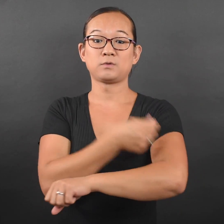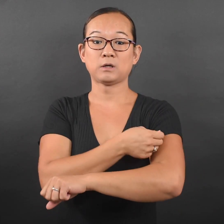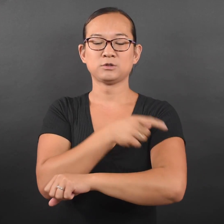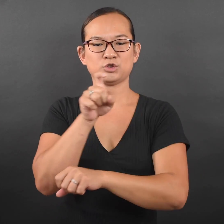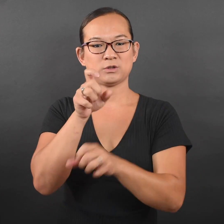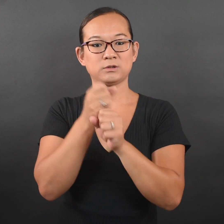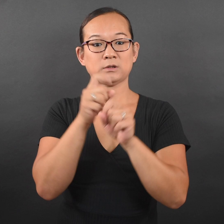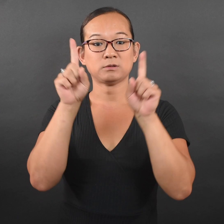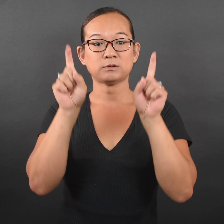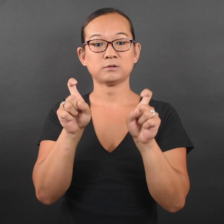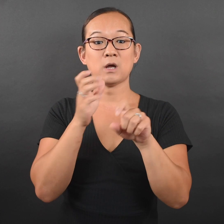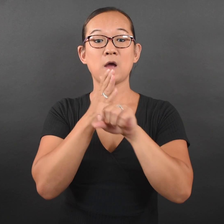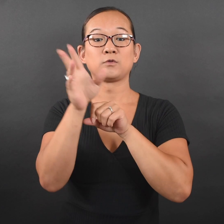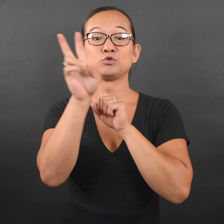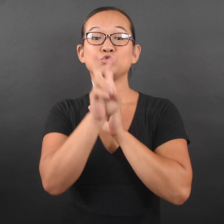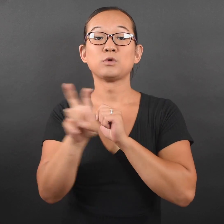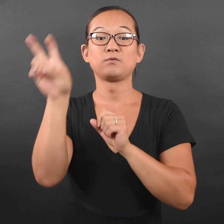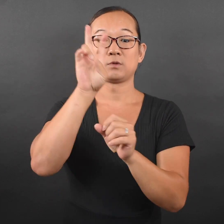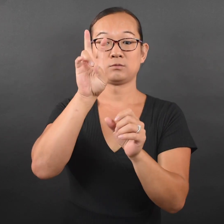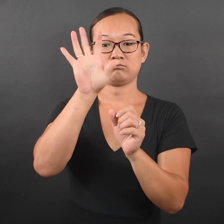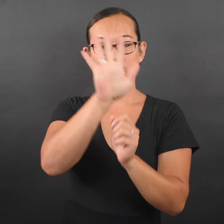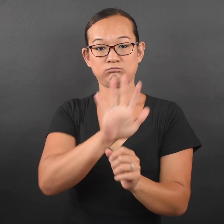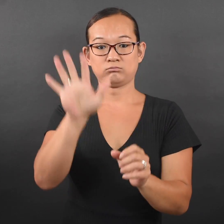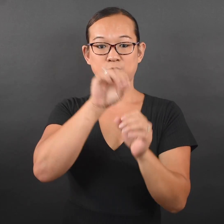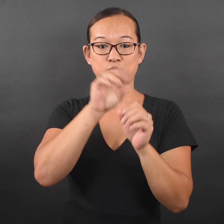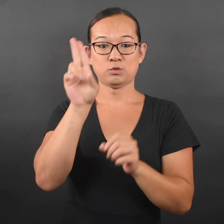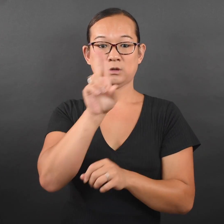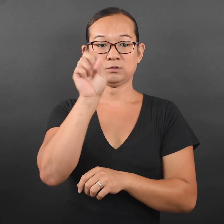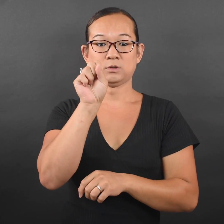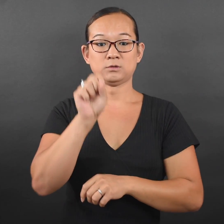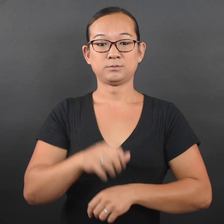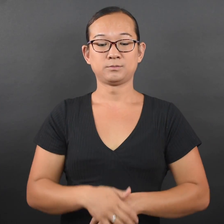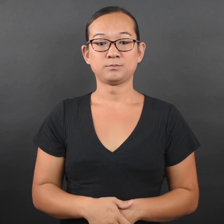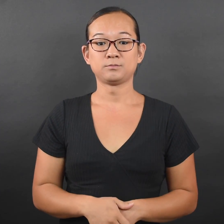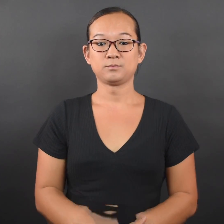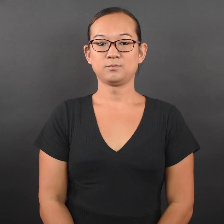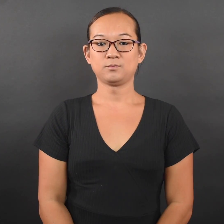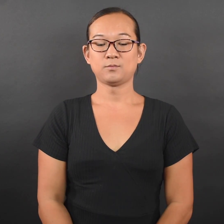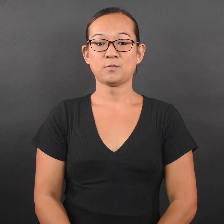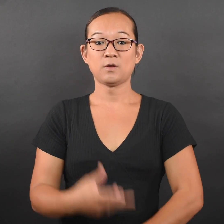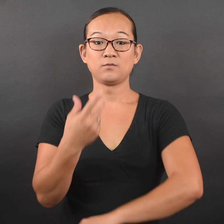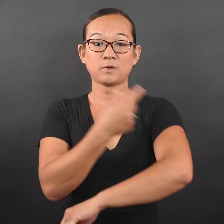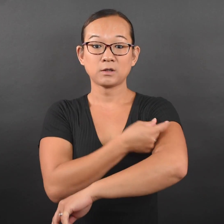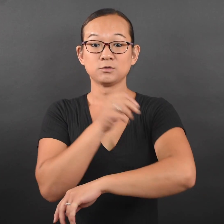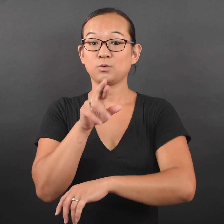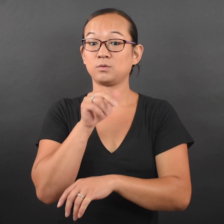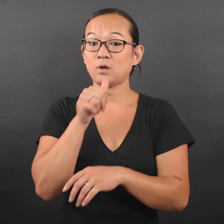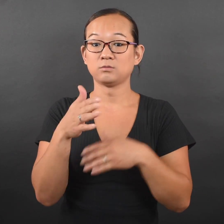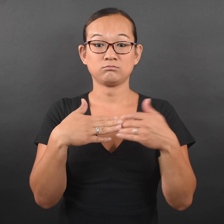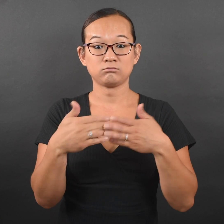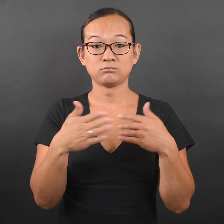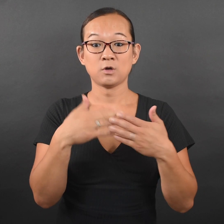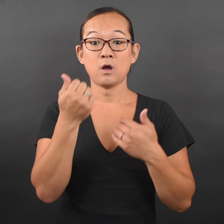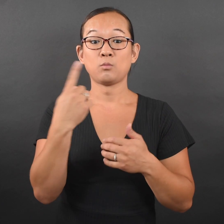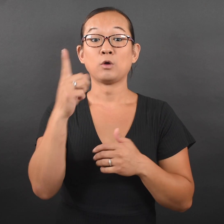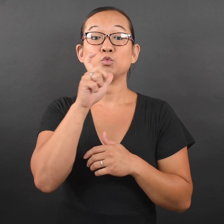get tested after travel within the U.S. ● Vaccinated or not, anyone who travels